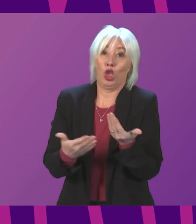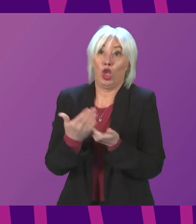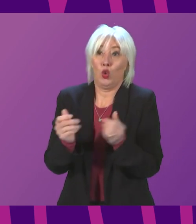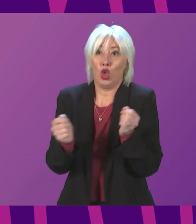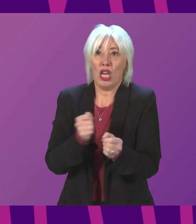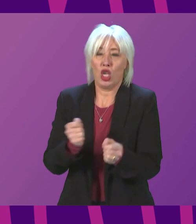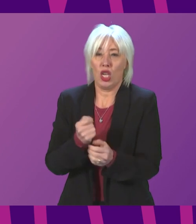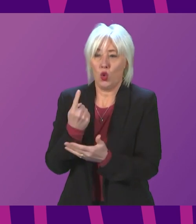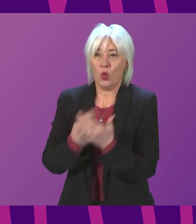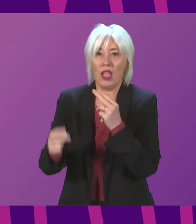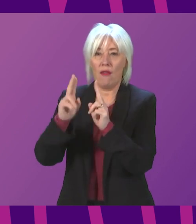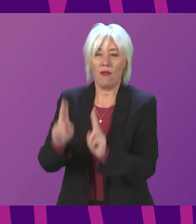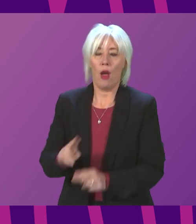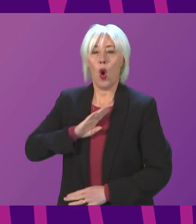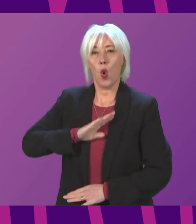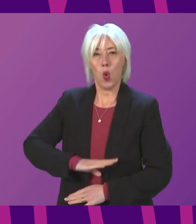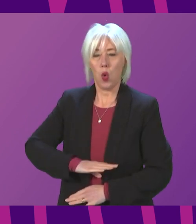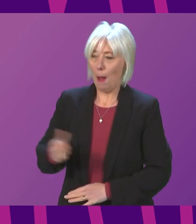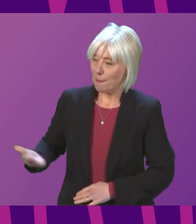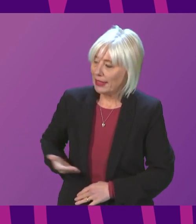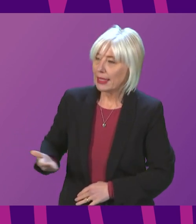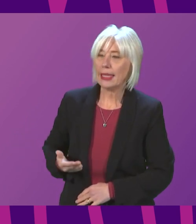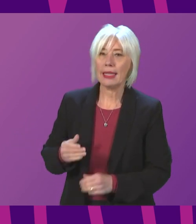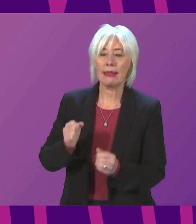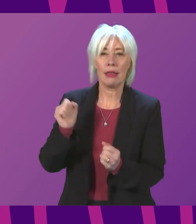to the public services and businesses that were feeling the impact.